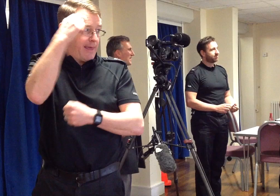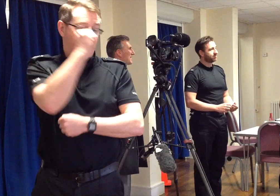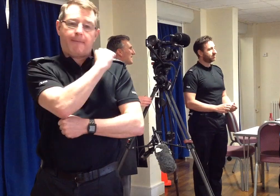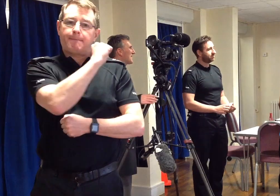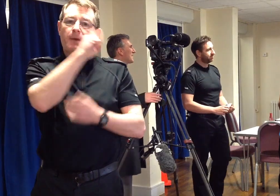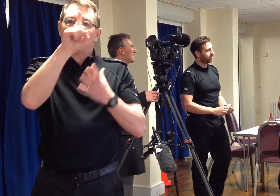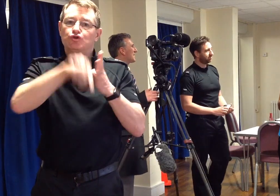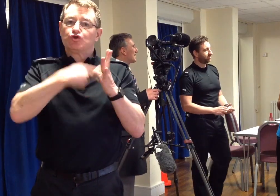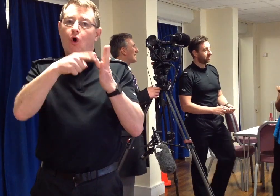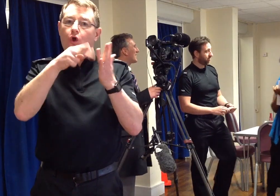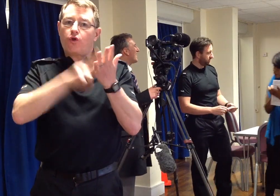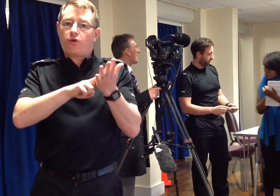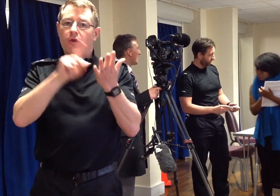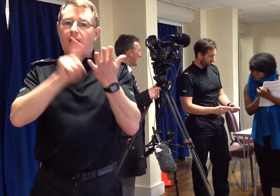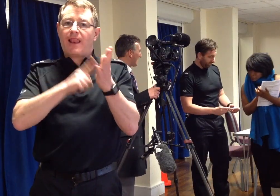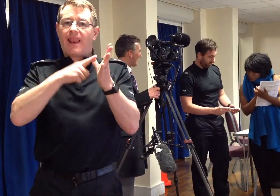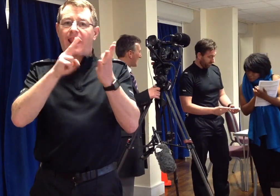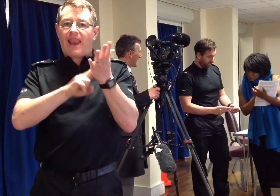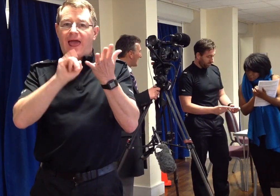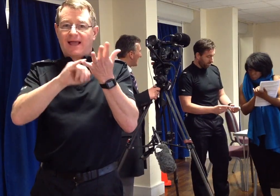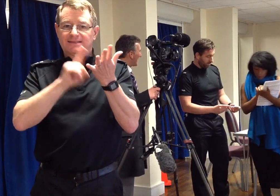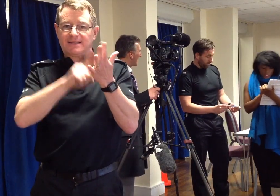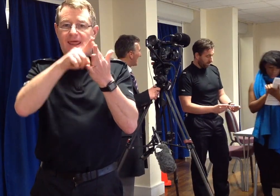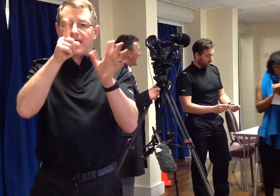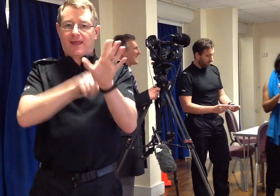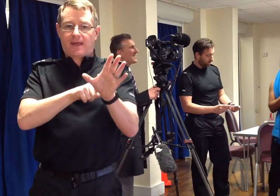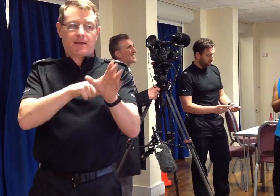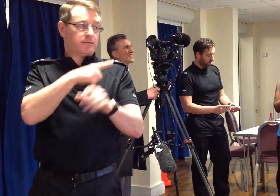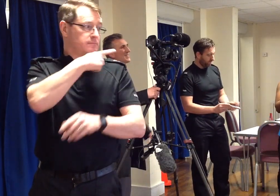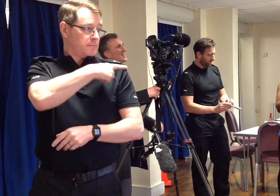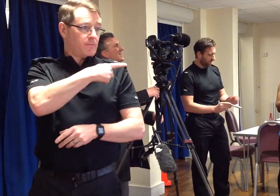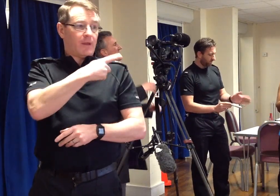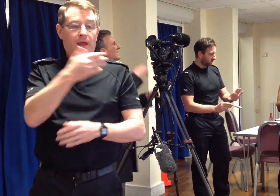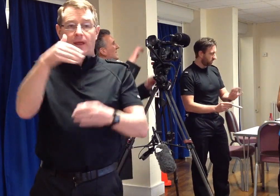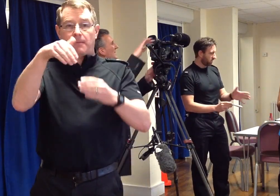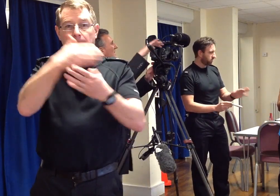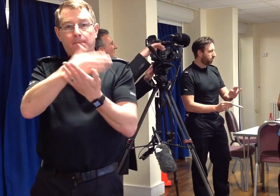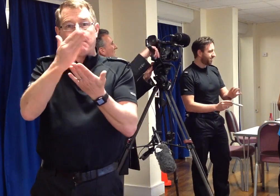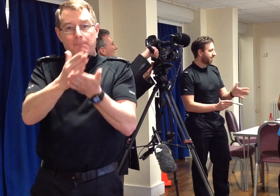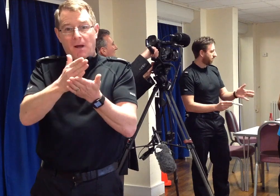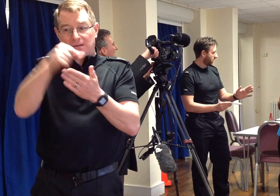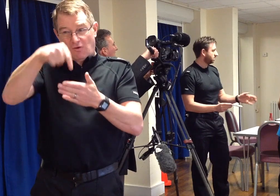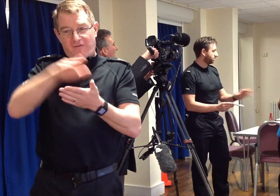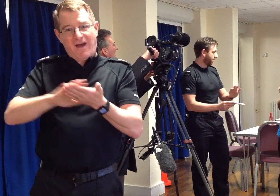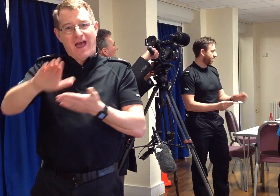His name is Jon Lansley and he's part of the